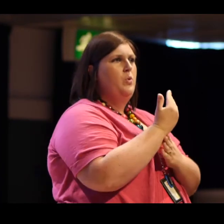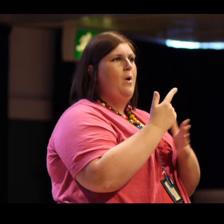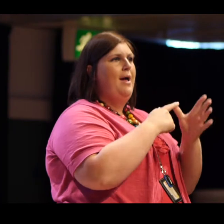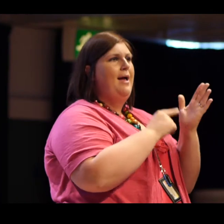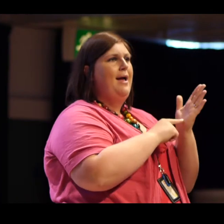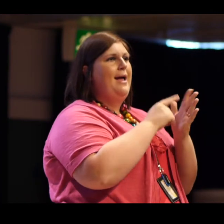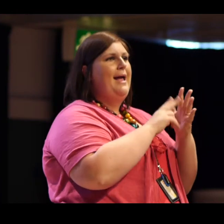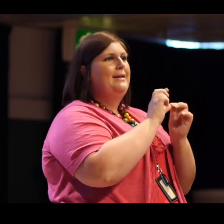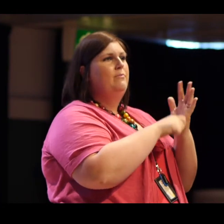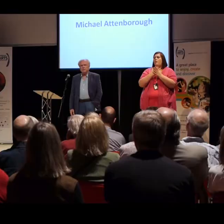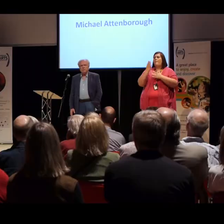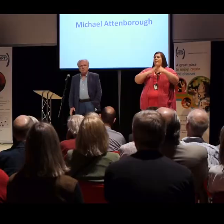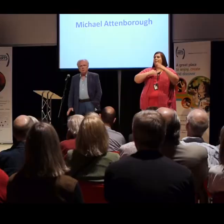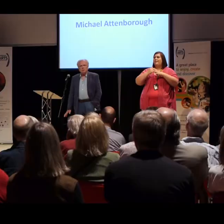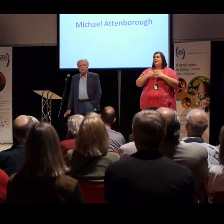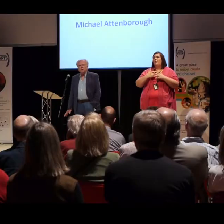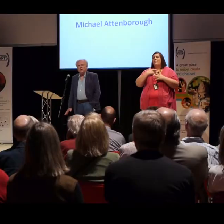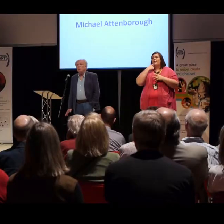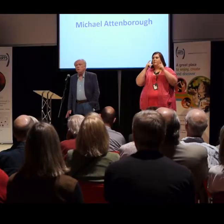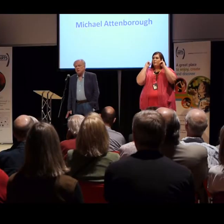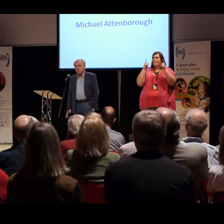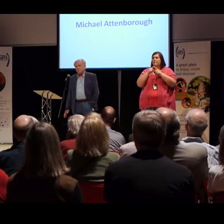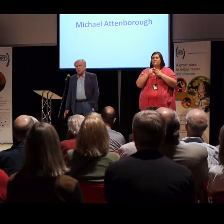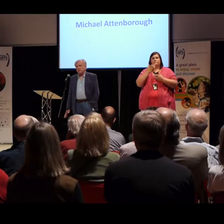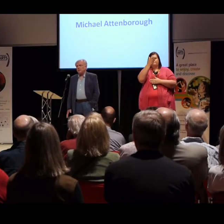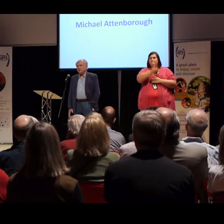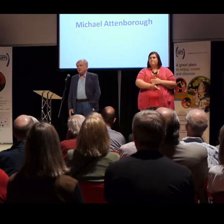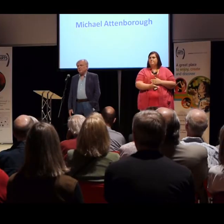on the University campus, which people often erroneously believe